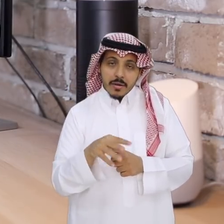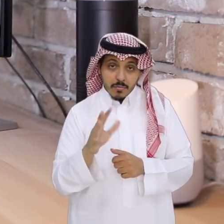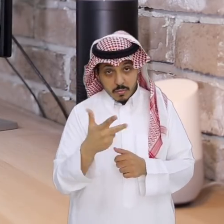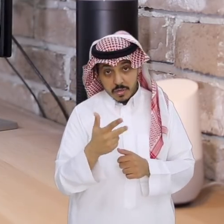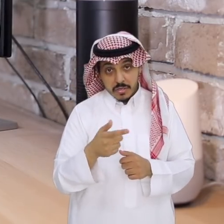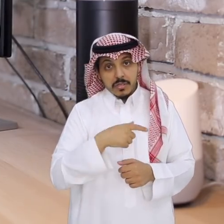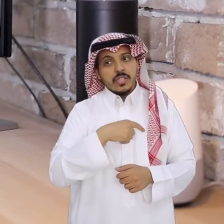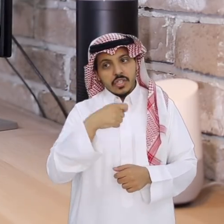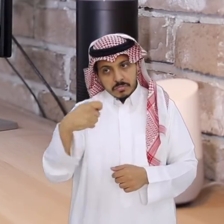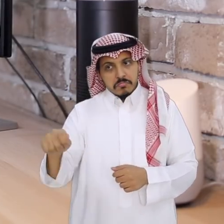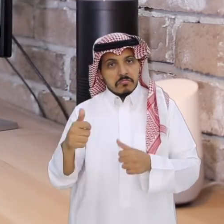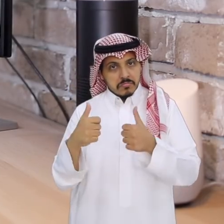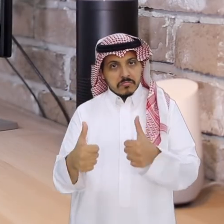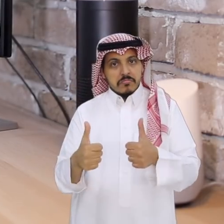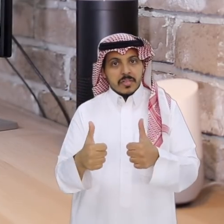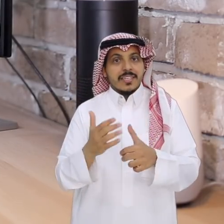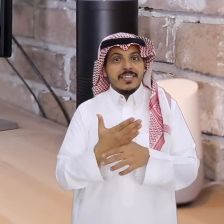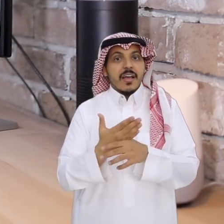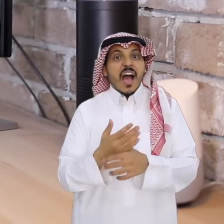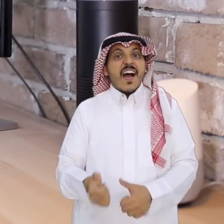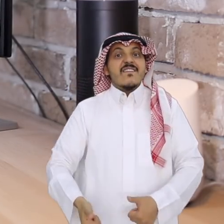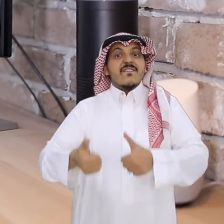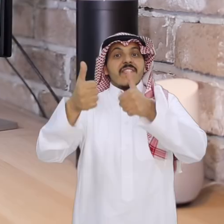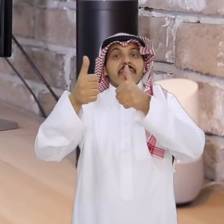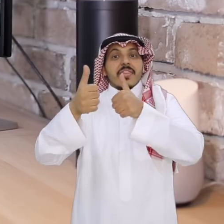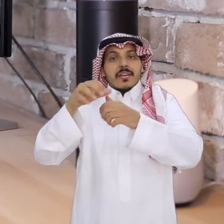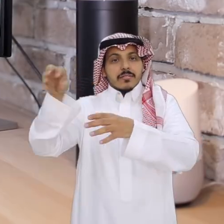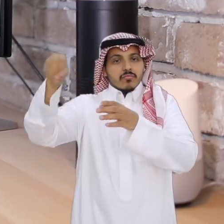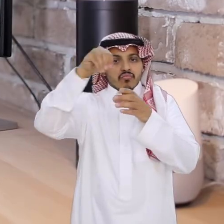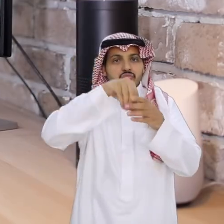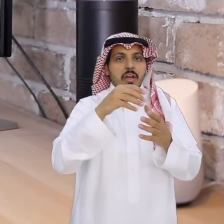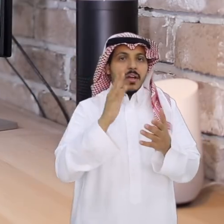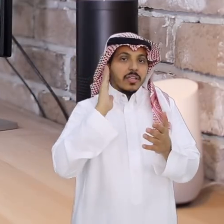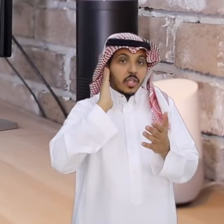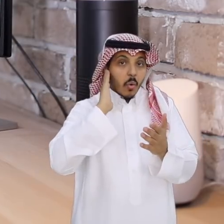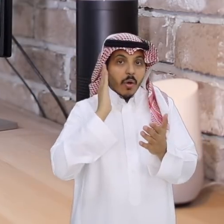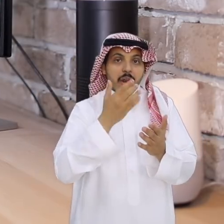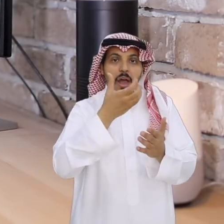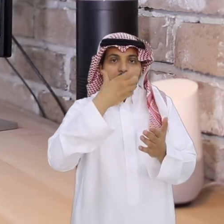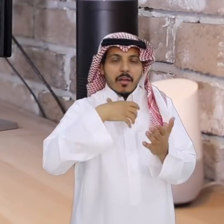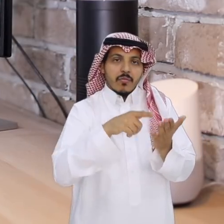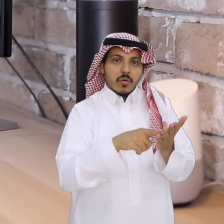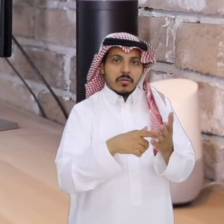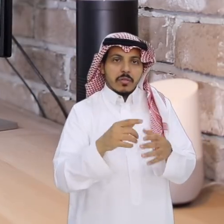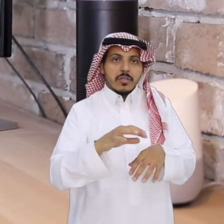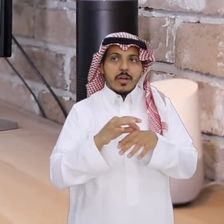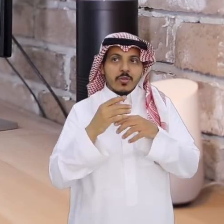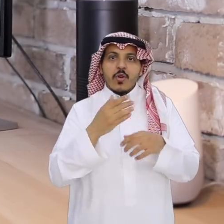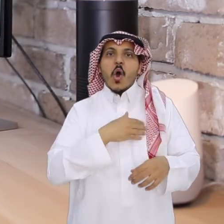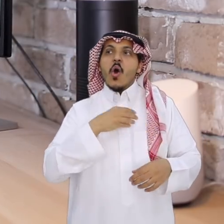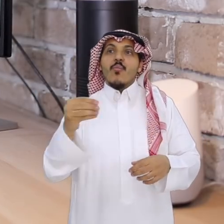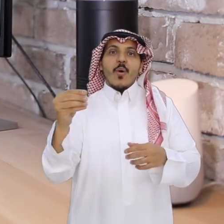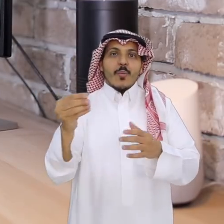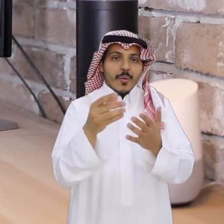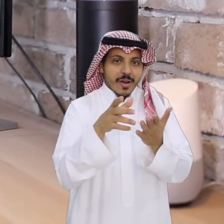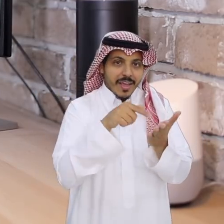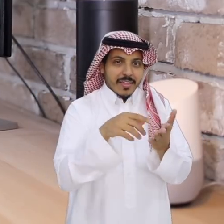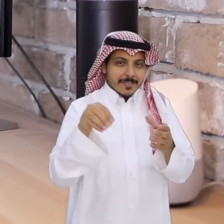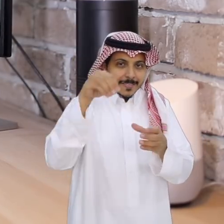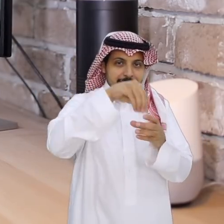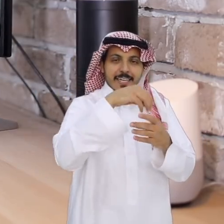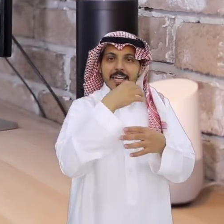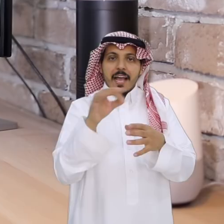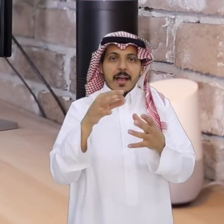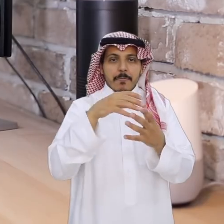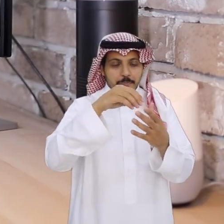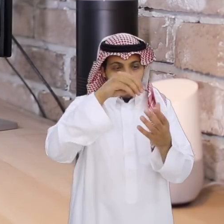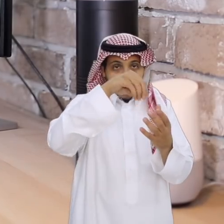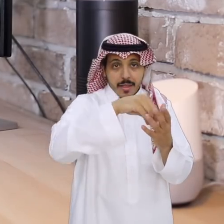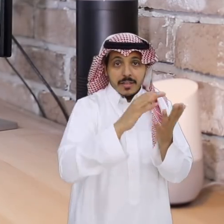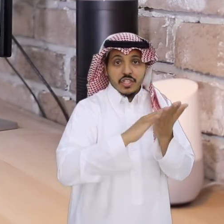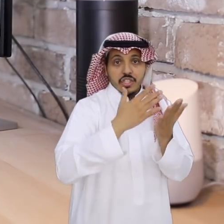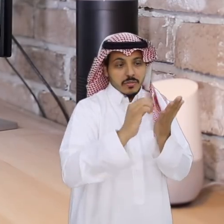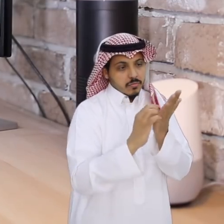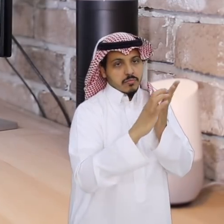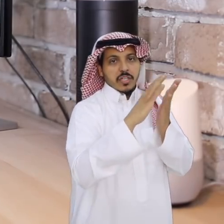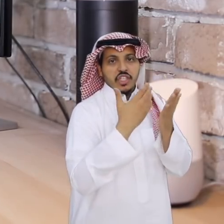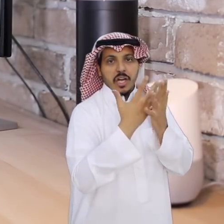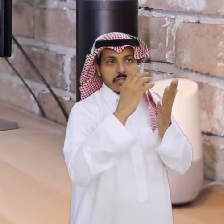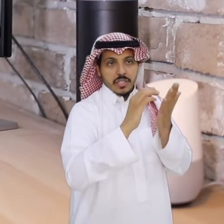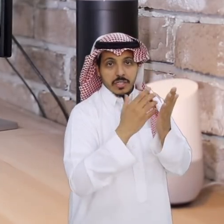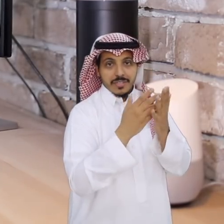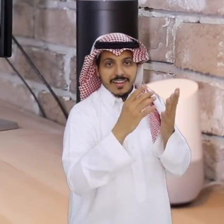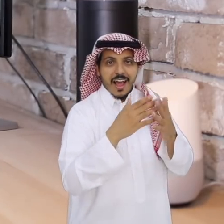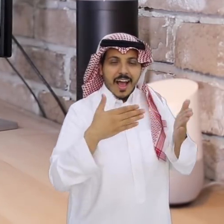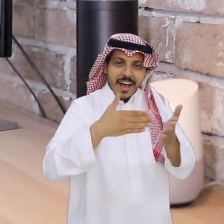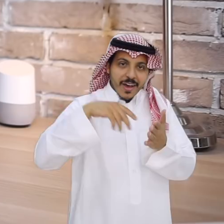It might be worth it, because they will use the best design, and the latest screen.